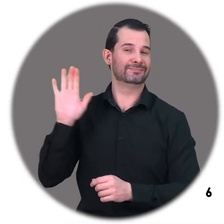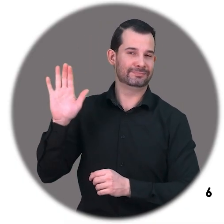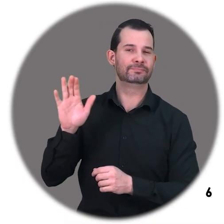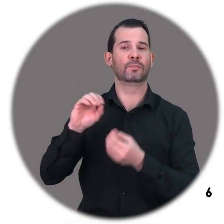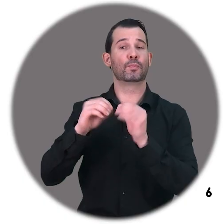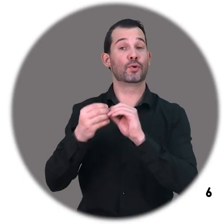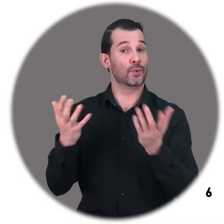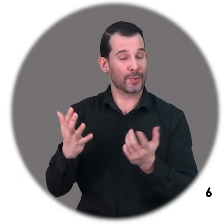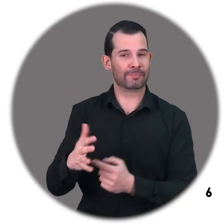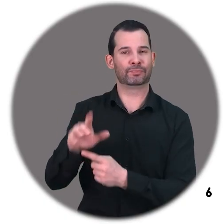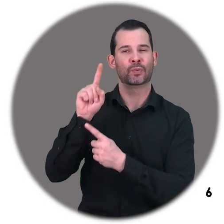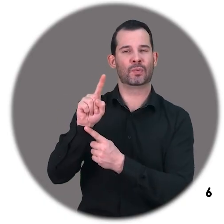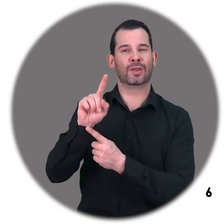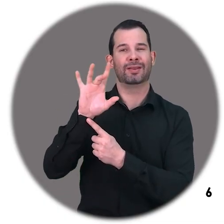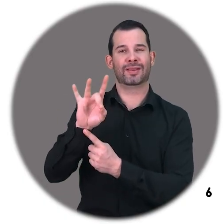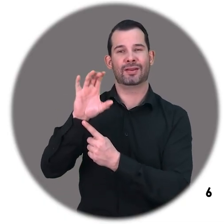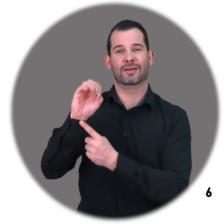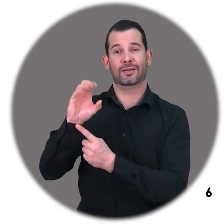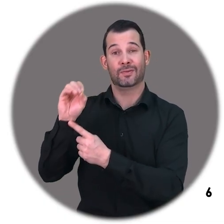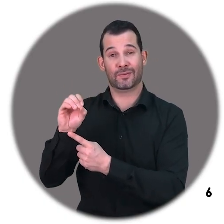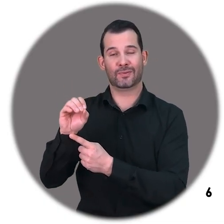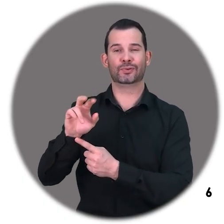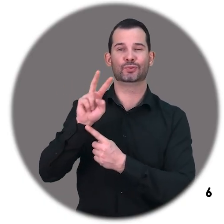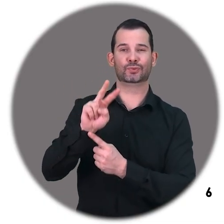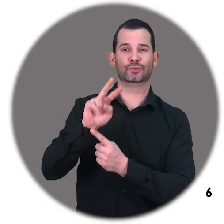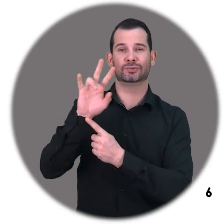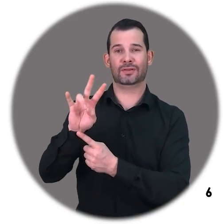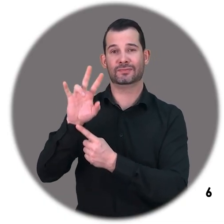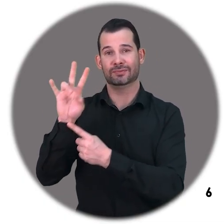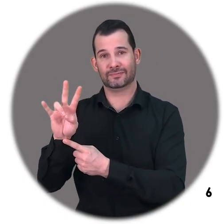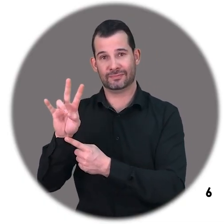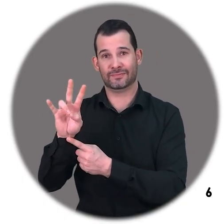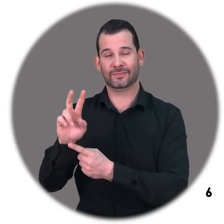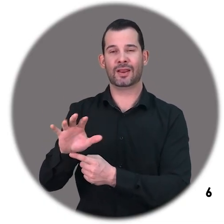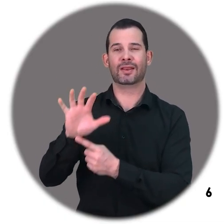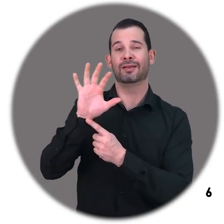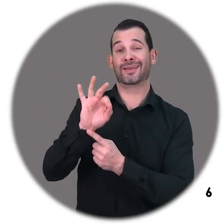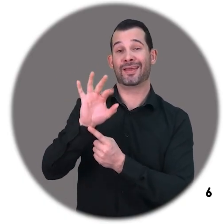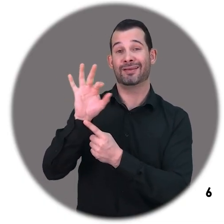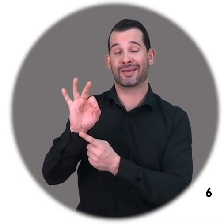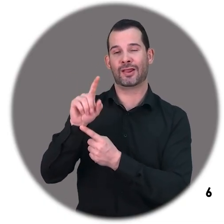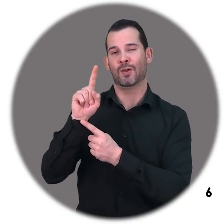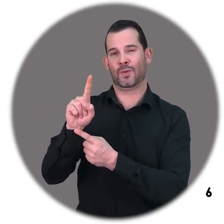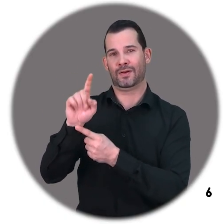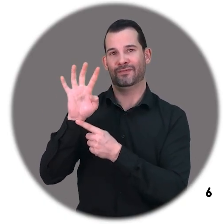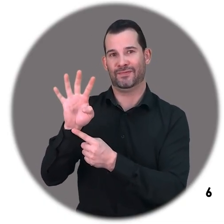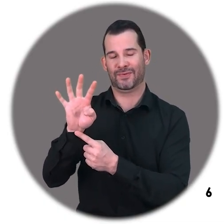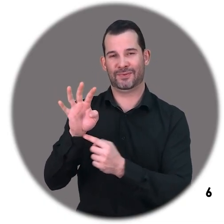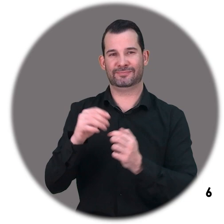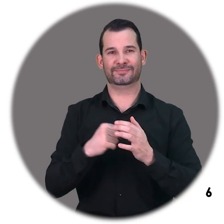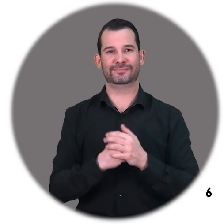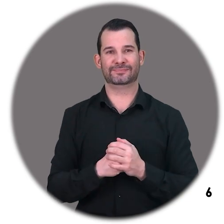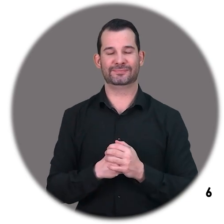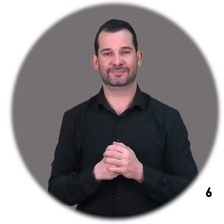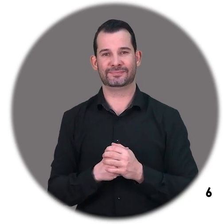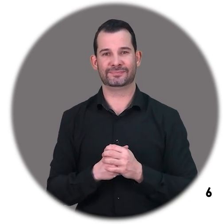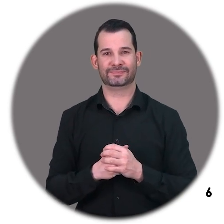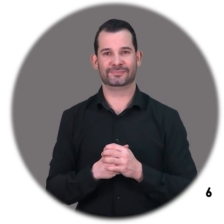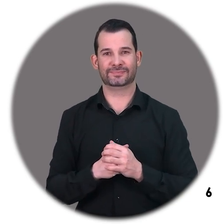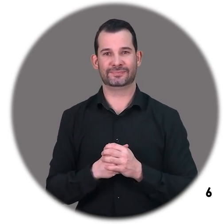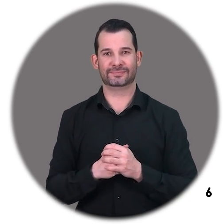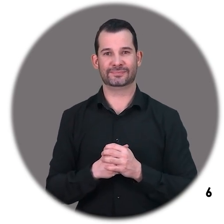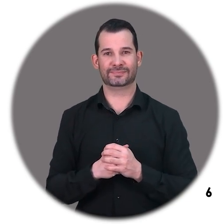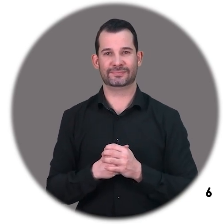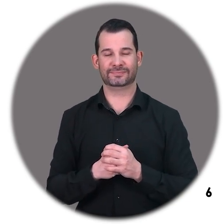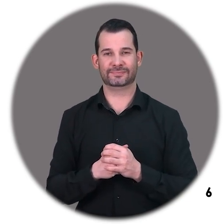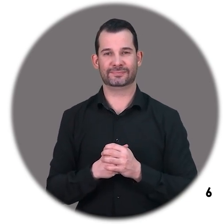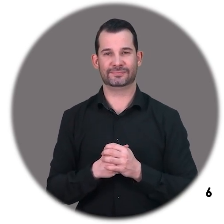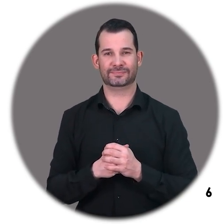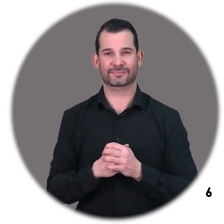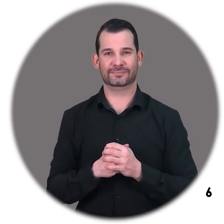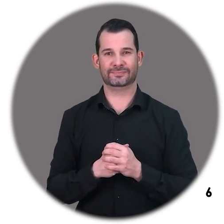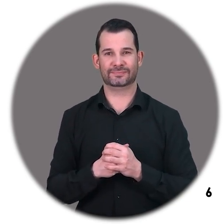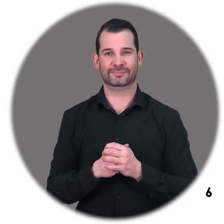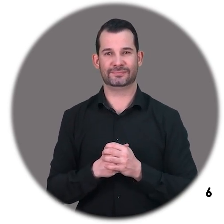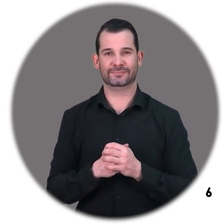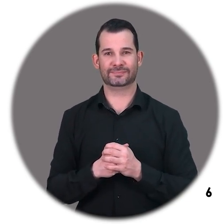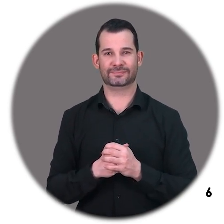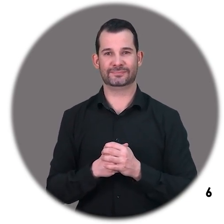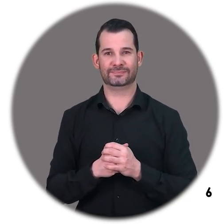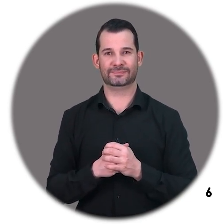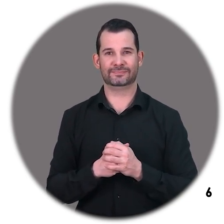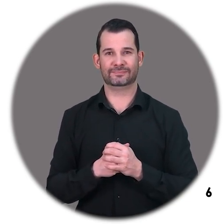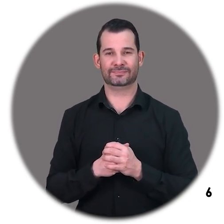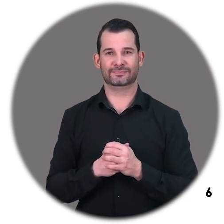or call Service Canada at 1-800-277-9914.